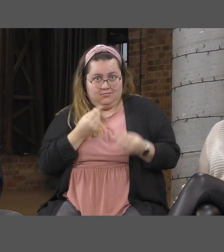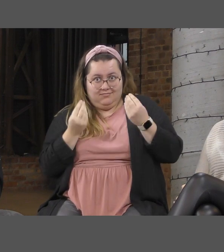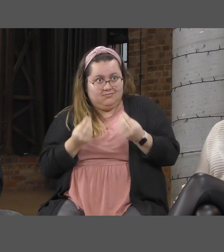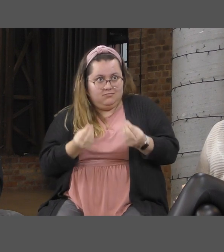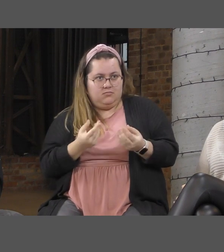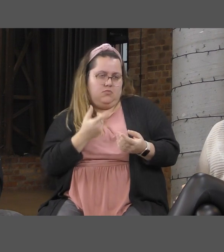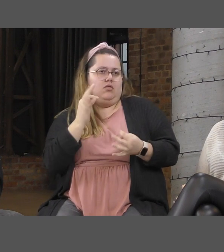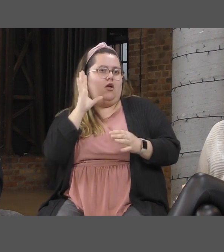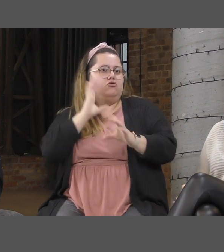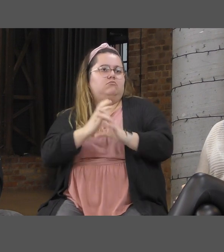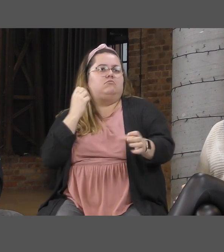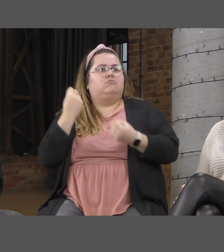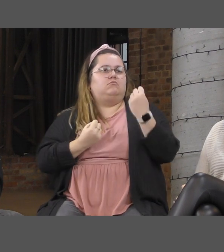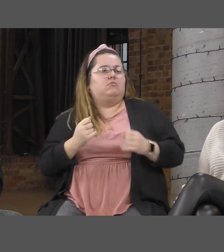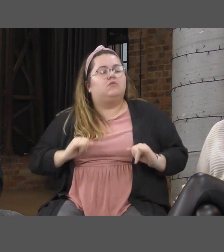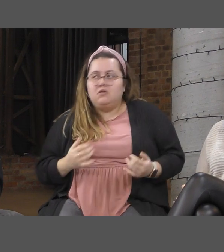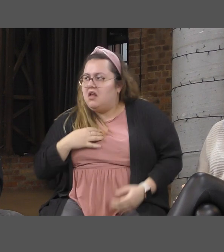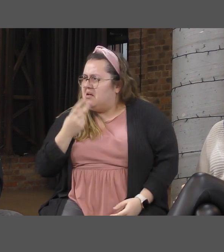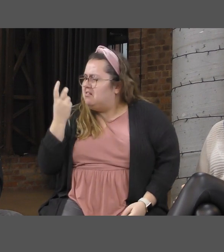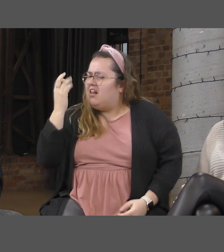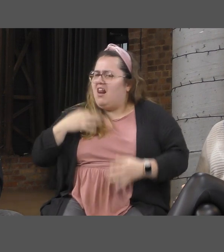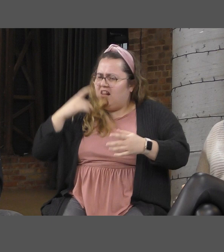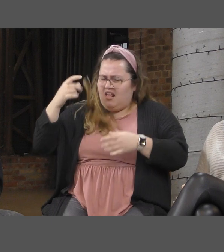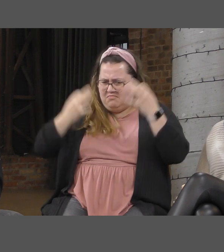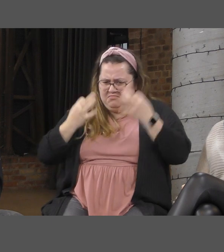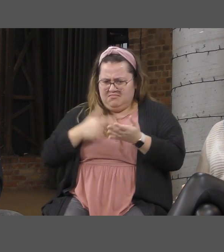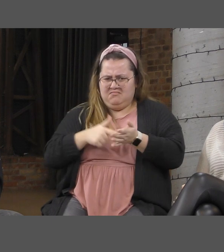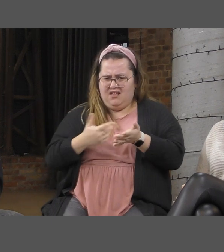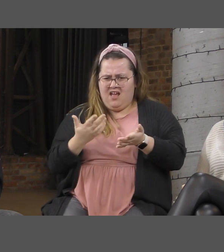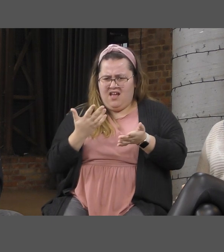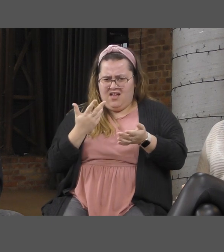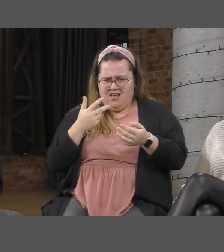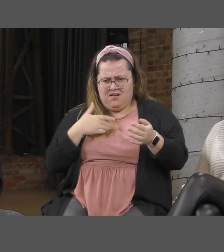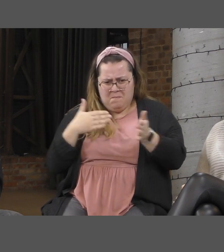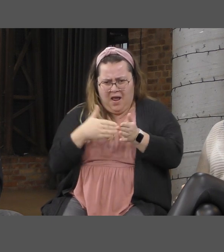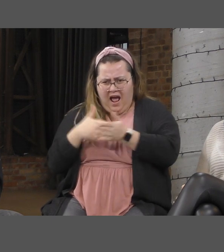was like hearing. I wonder where the barriers come from.